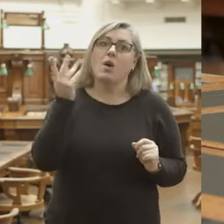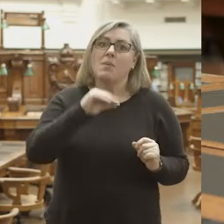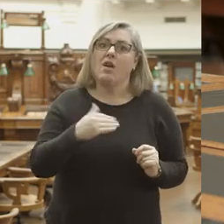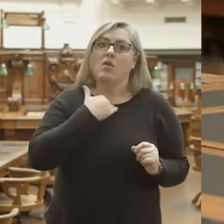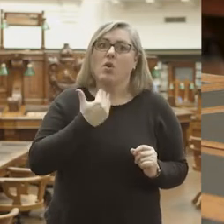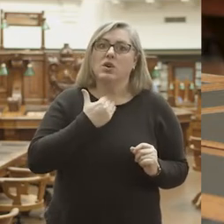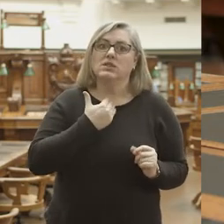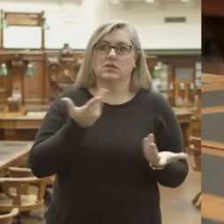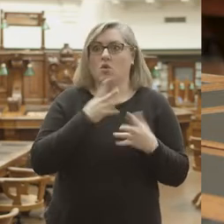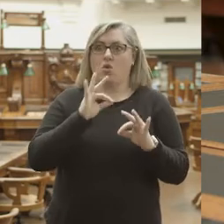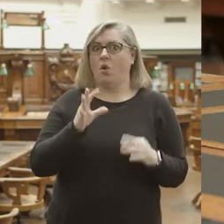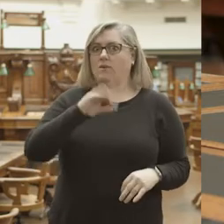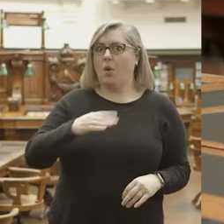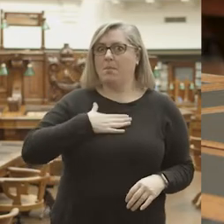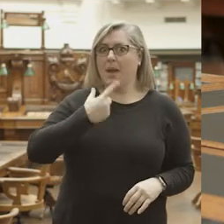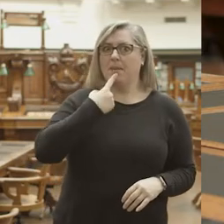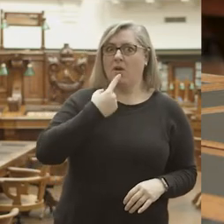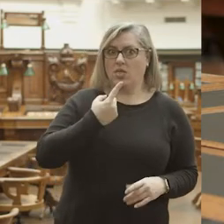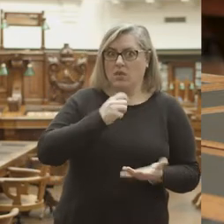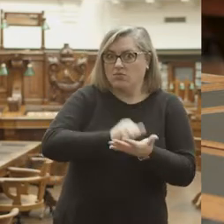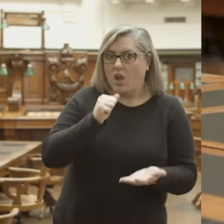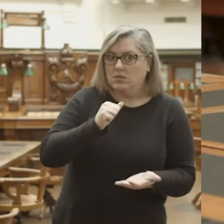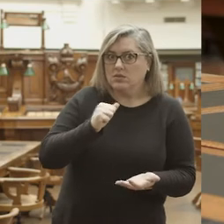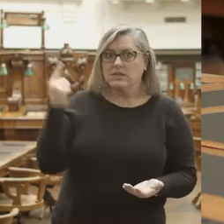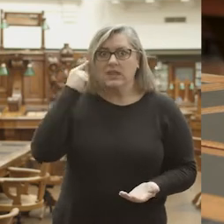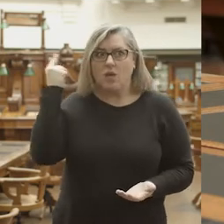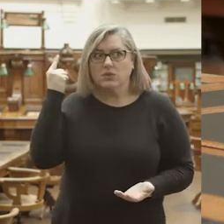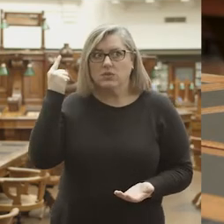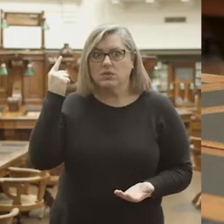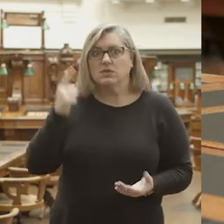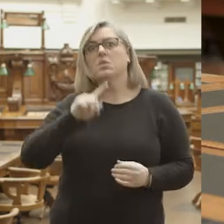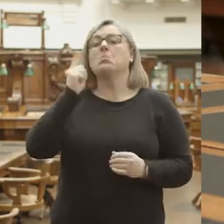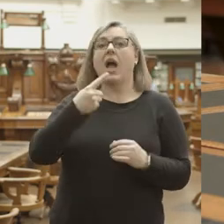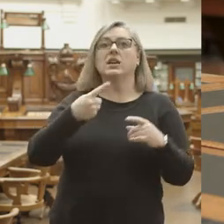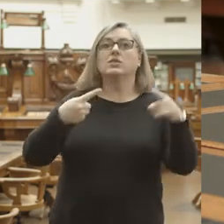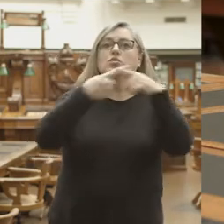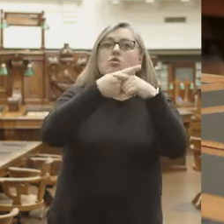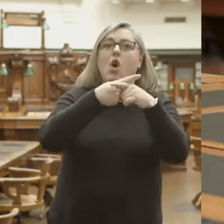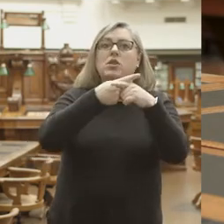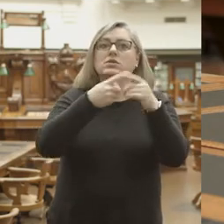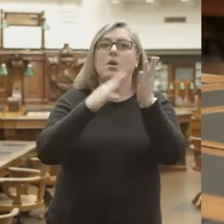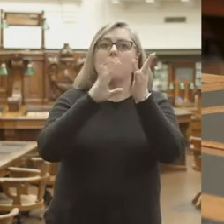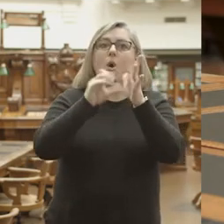is nowhere near my mouth and yet because of cross-modal perception